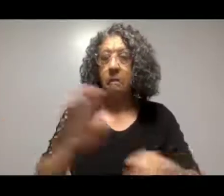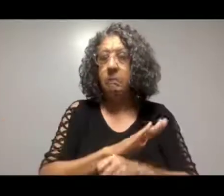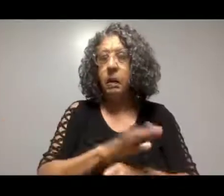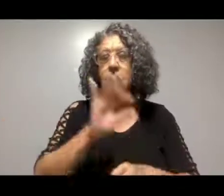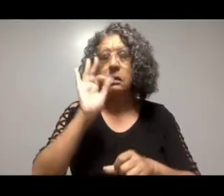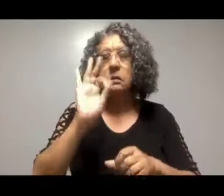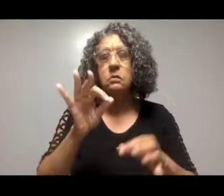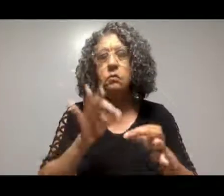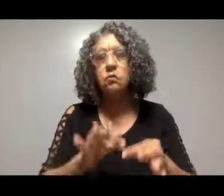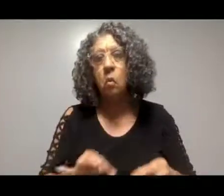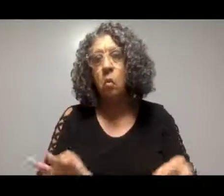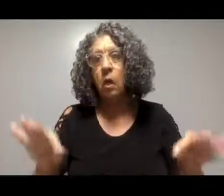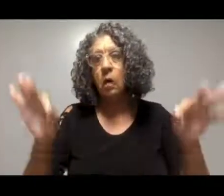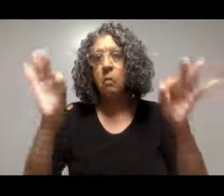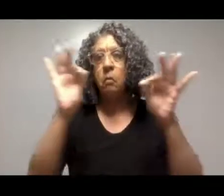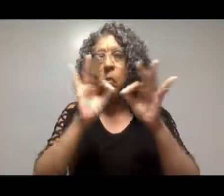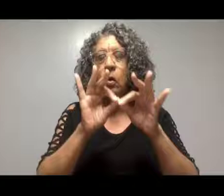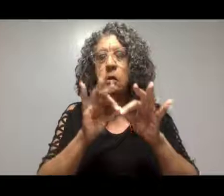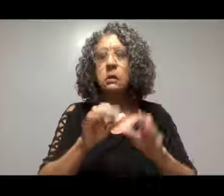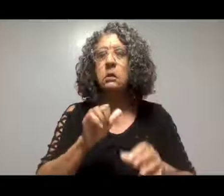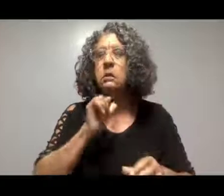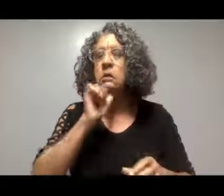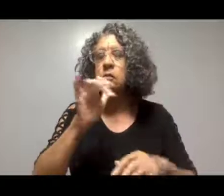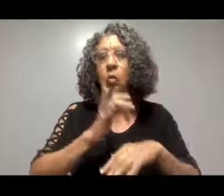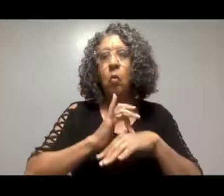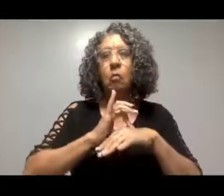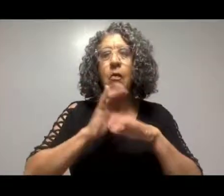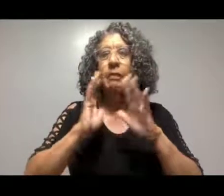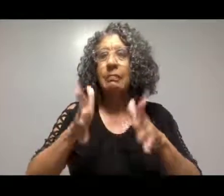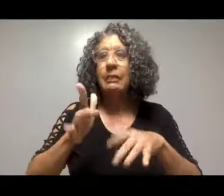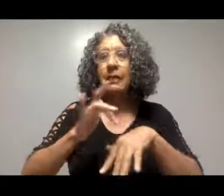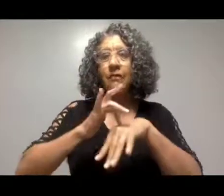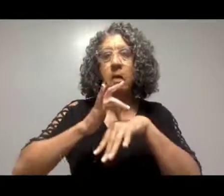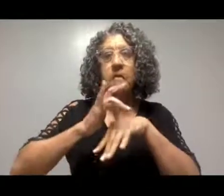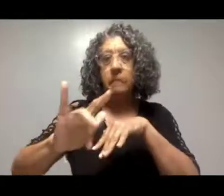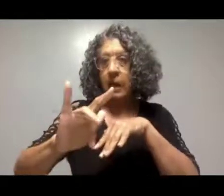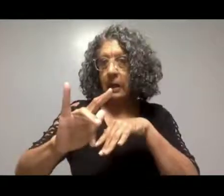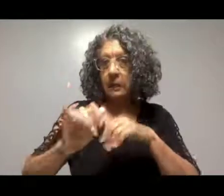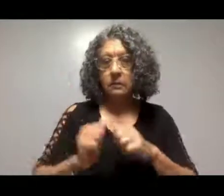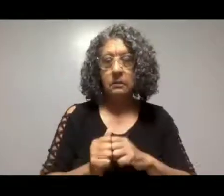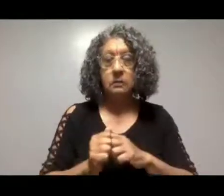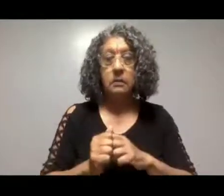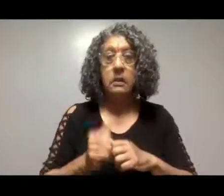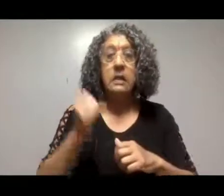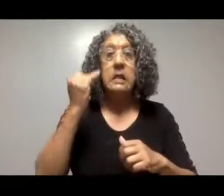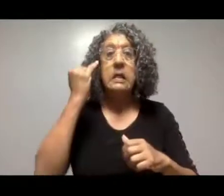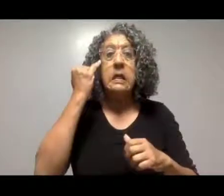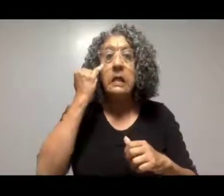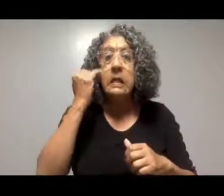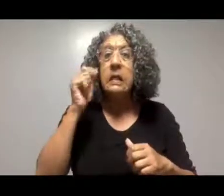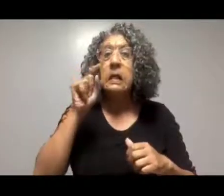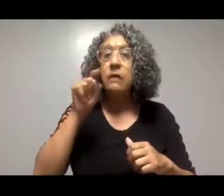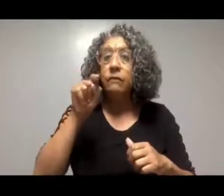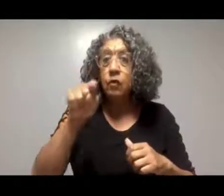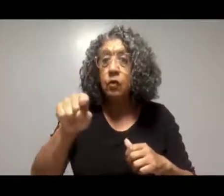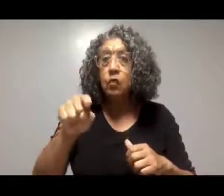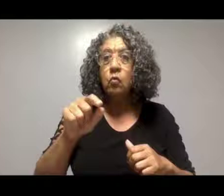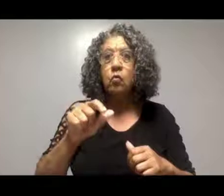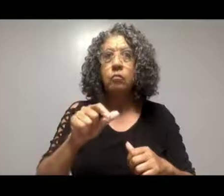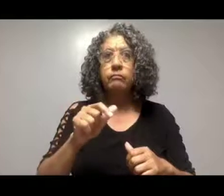it's so important to fill out the job application completely do not leave any blanks.